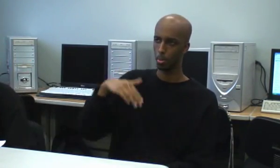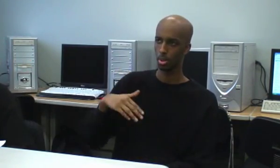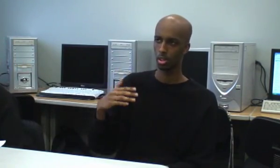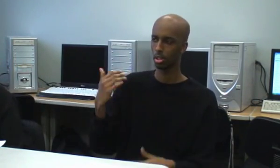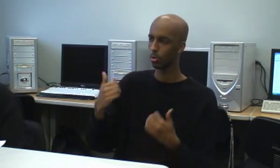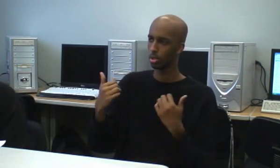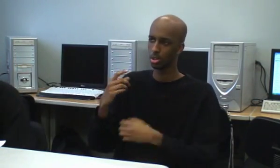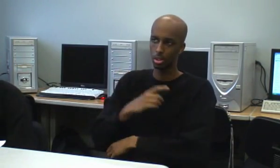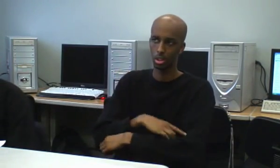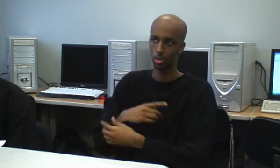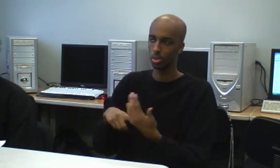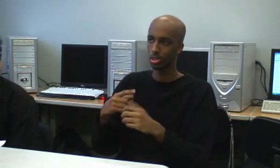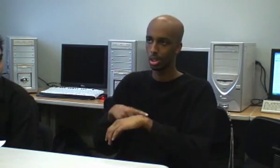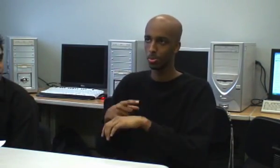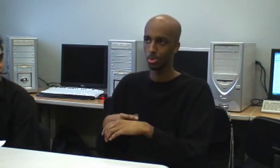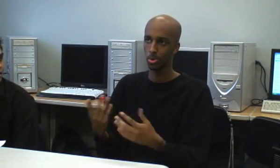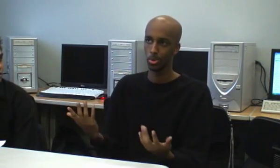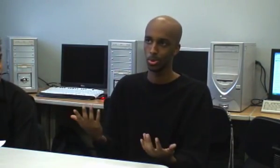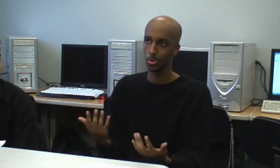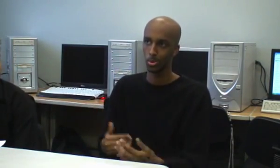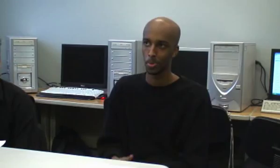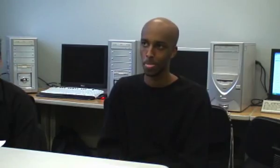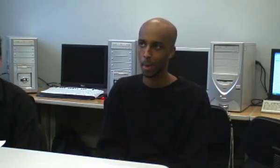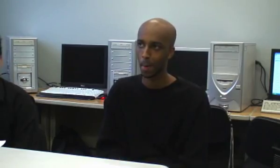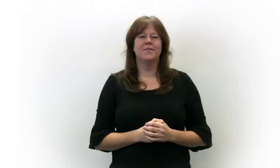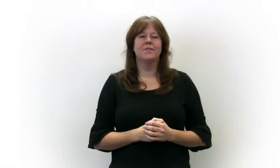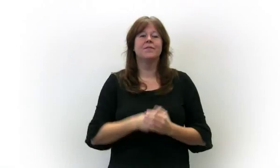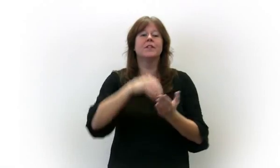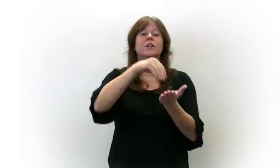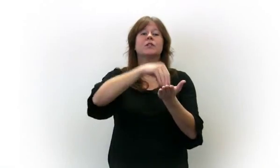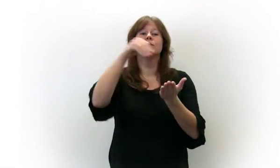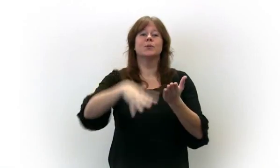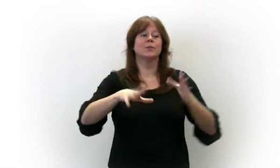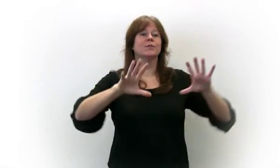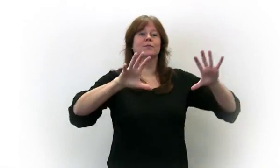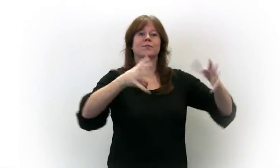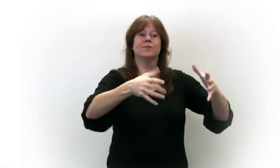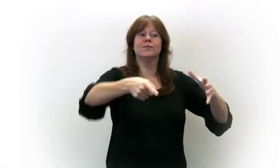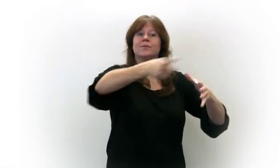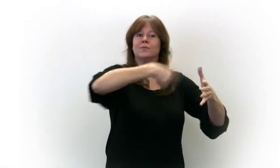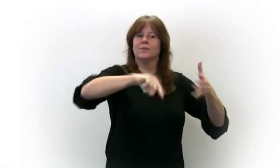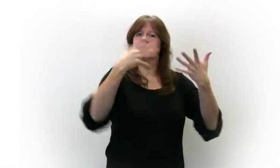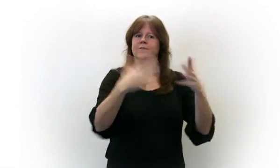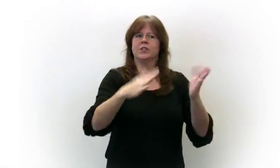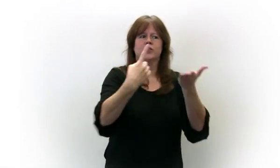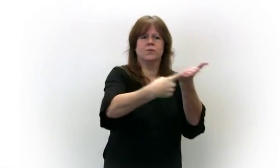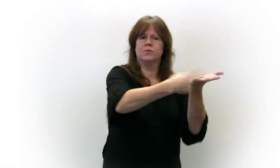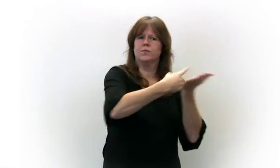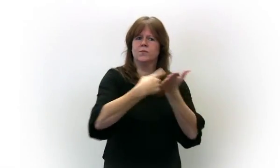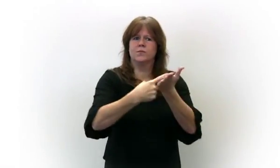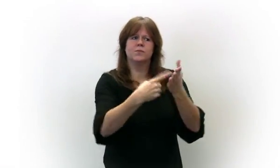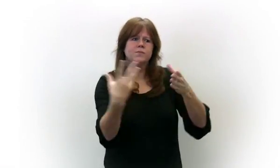the librarian to come. The learners discussed what should